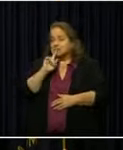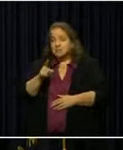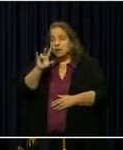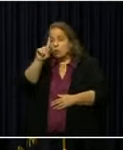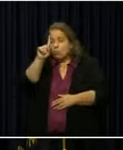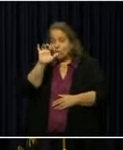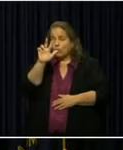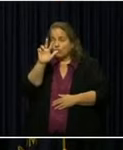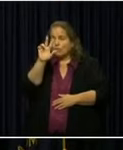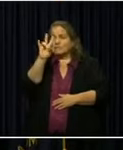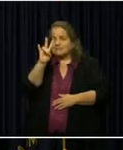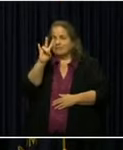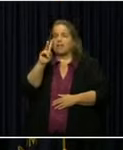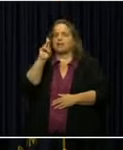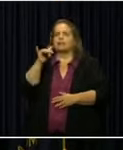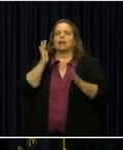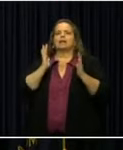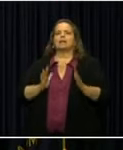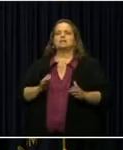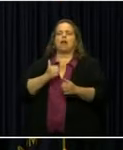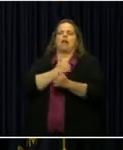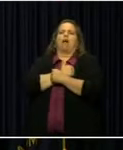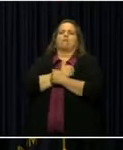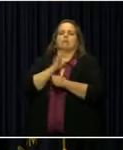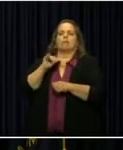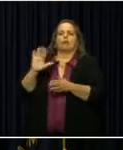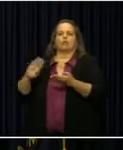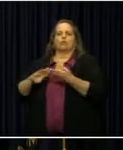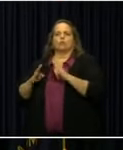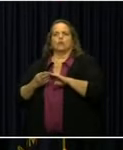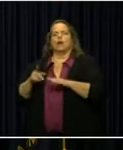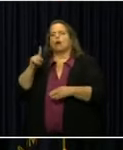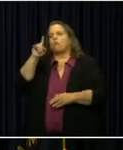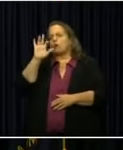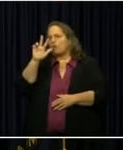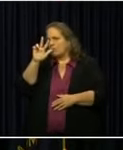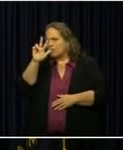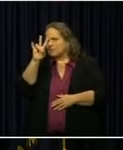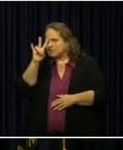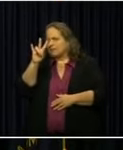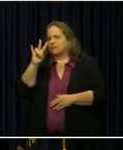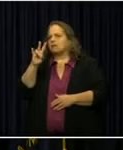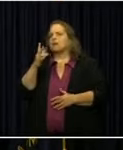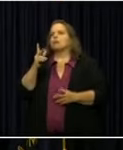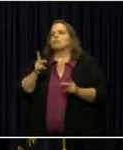81.75% OF CASES THAT DATA -- I'M SORRY.